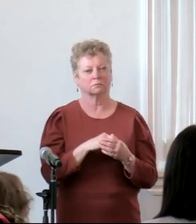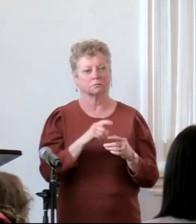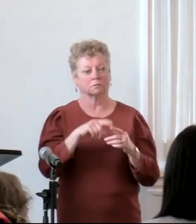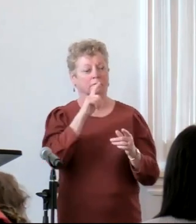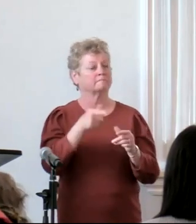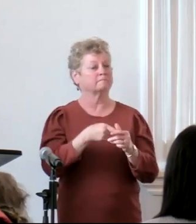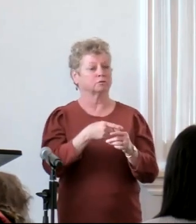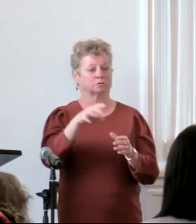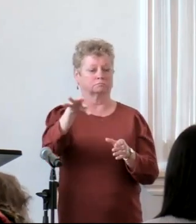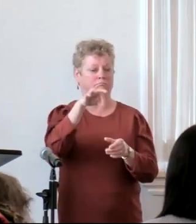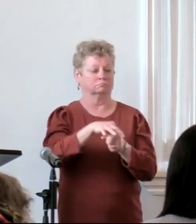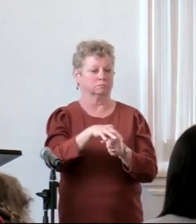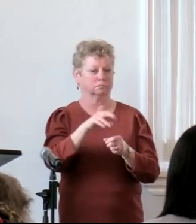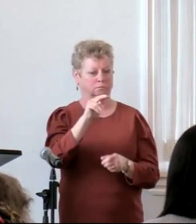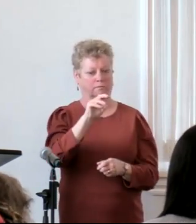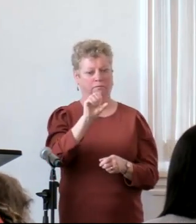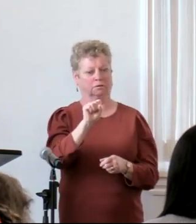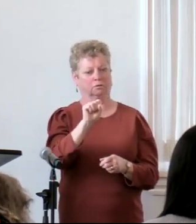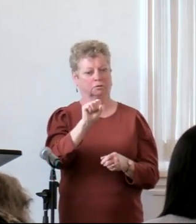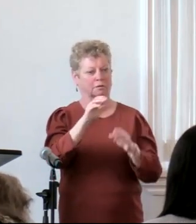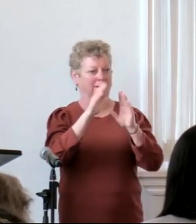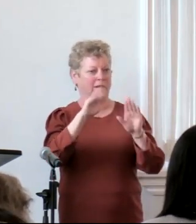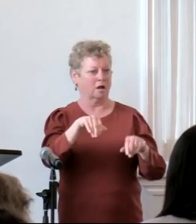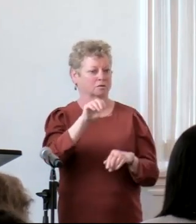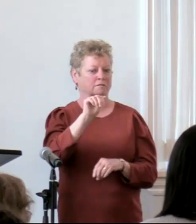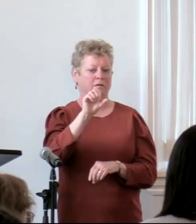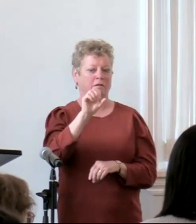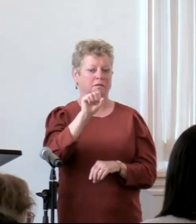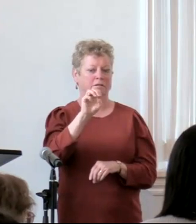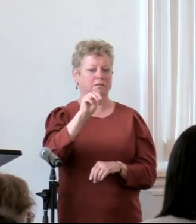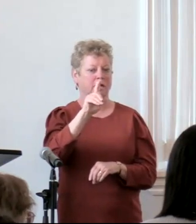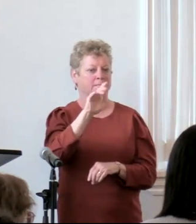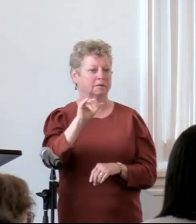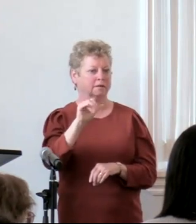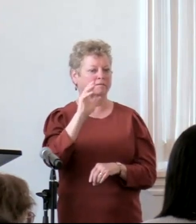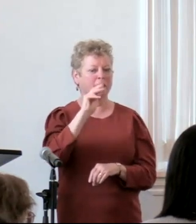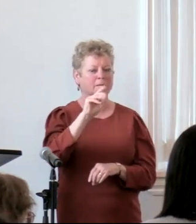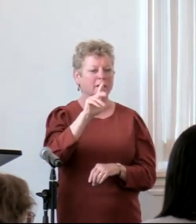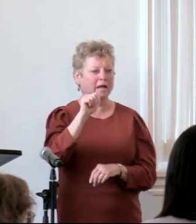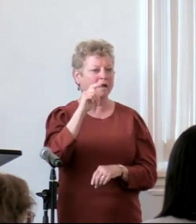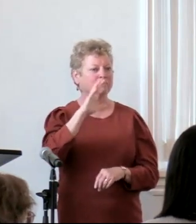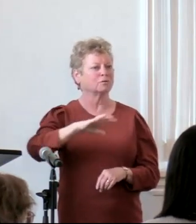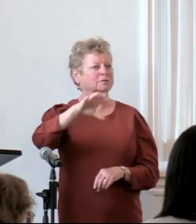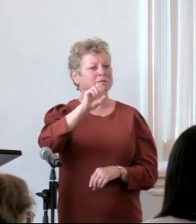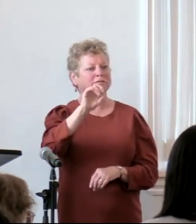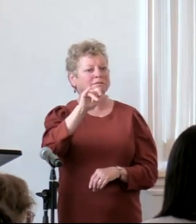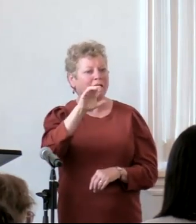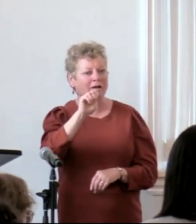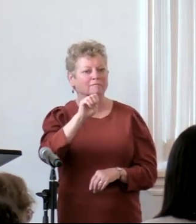to the Nova Scotia House of Assembly as MLA for Sackville-Beaverbank in 2017